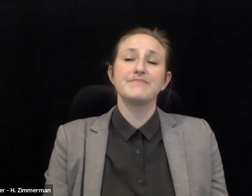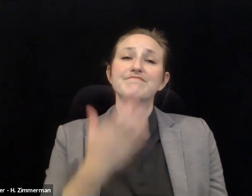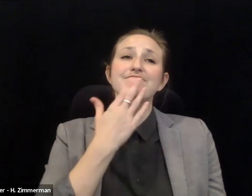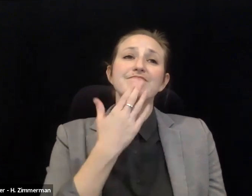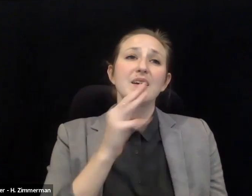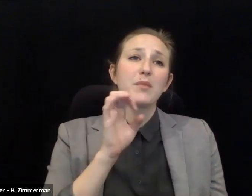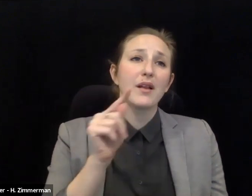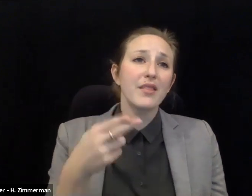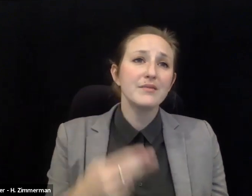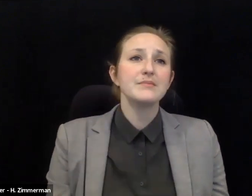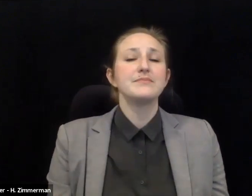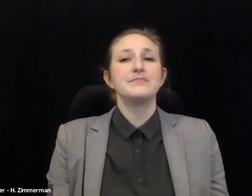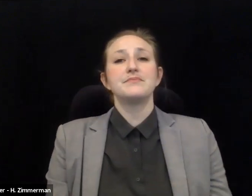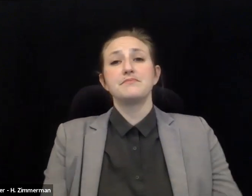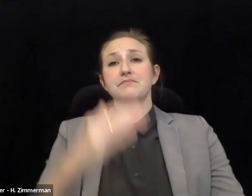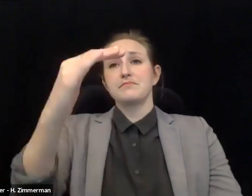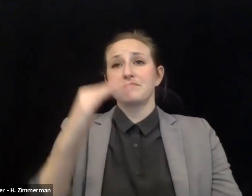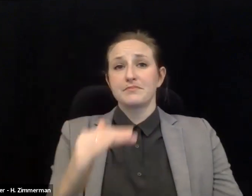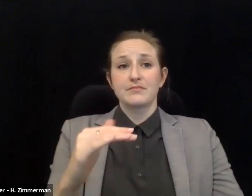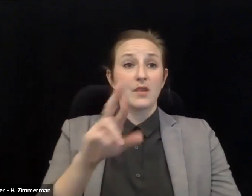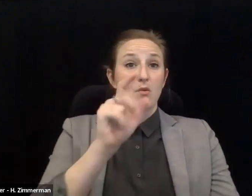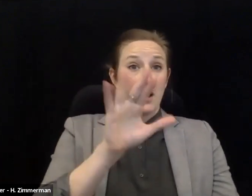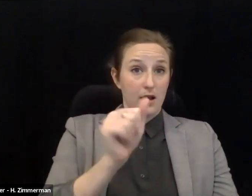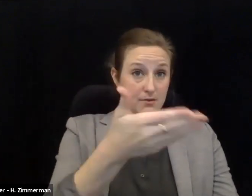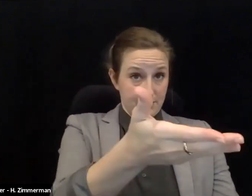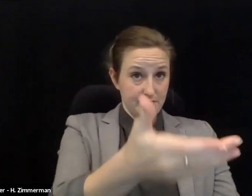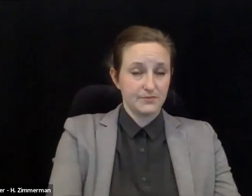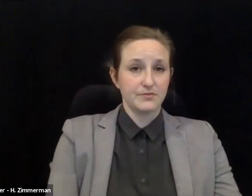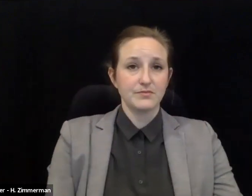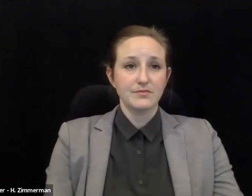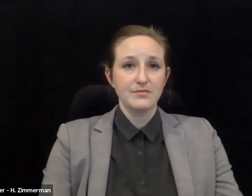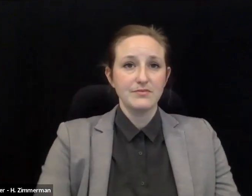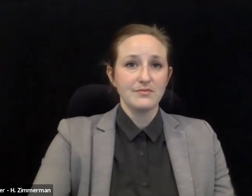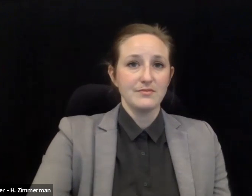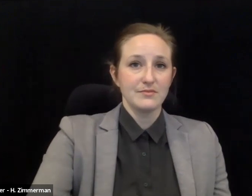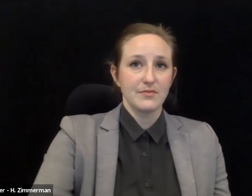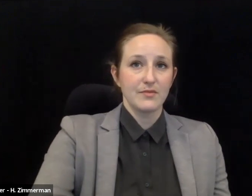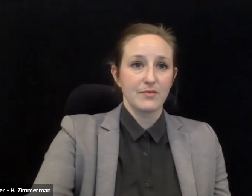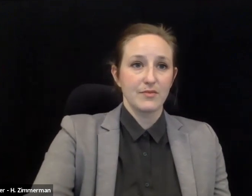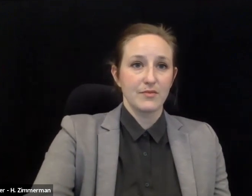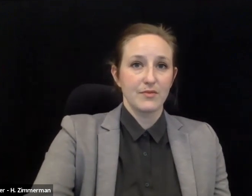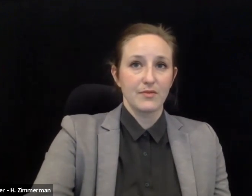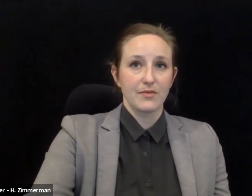How about let's hear from Rebecca Berman.